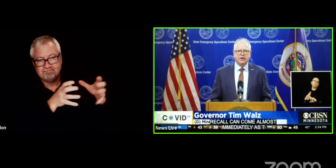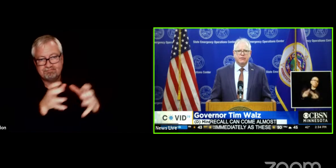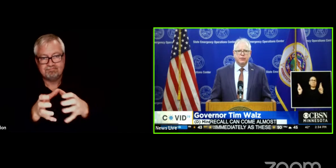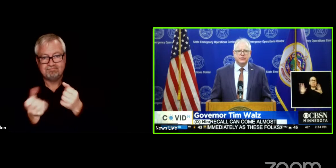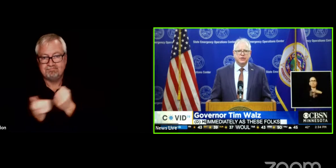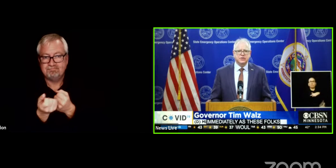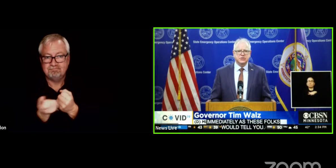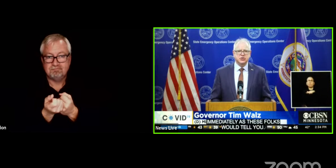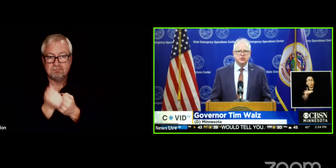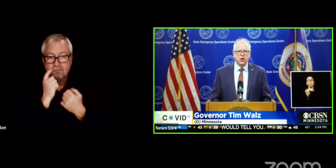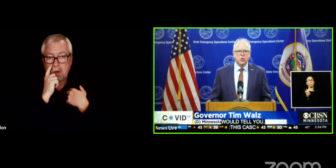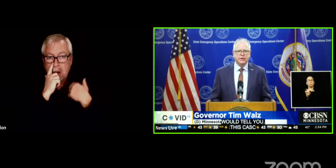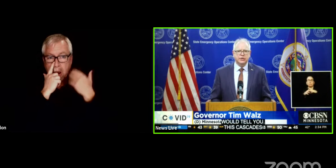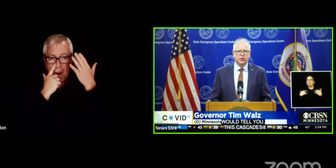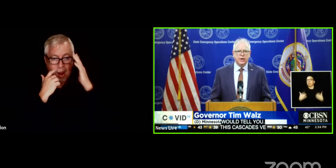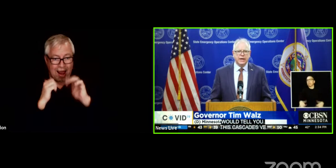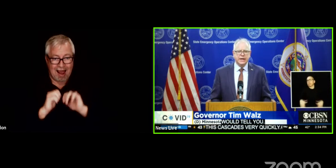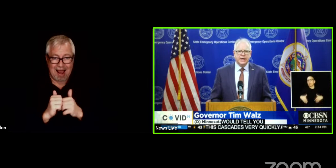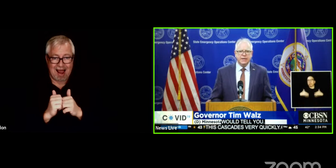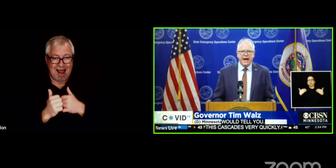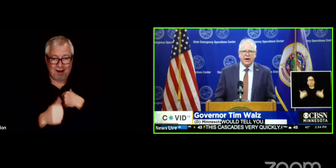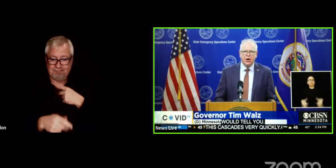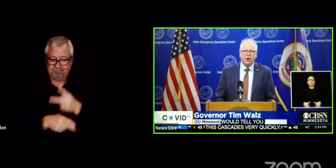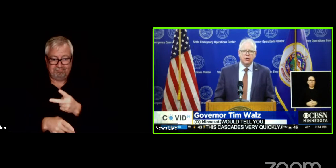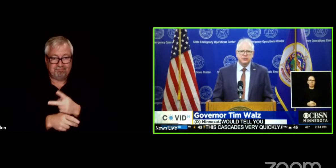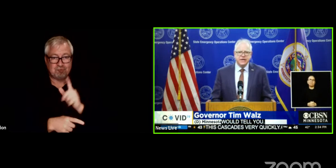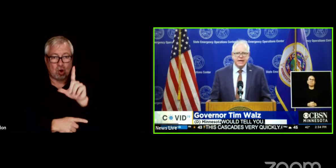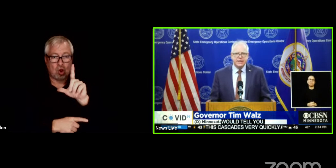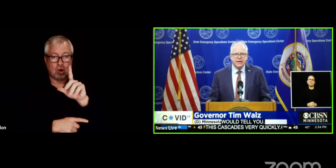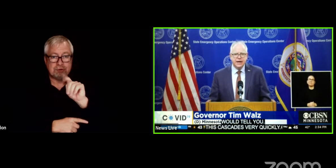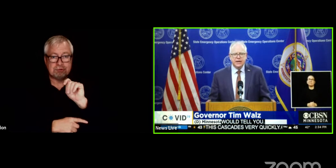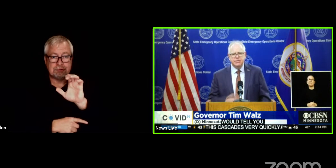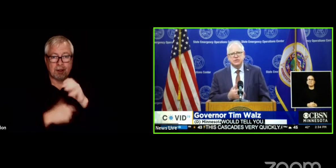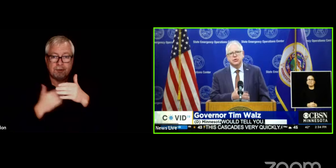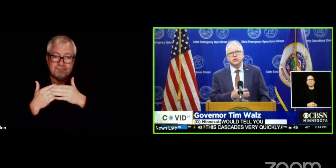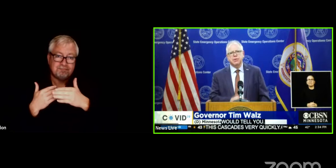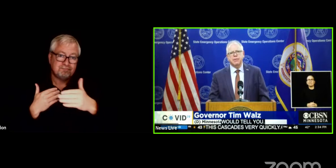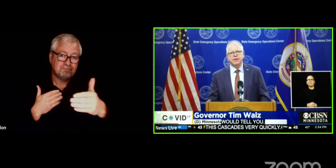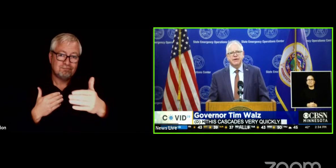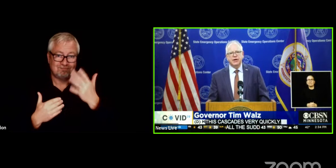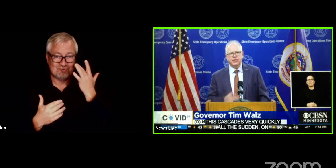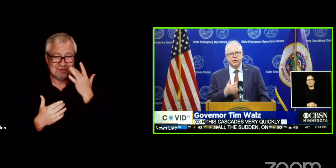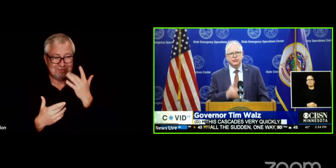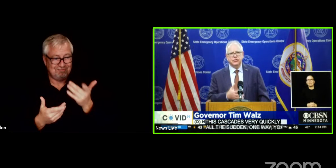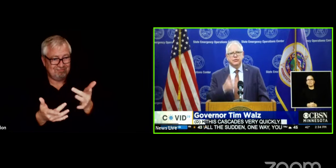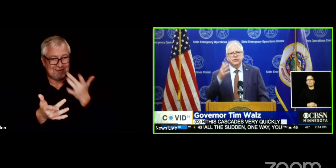FOR RESIDENTS BECAUSE THERE'S NO ONE TO DO IT. THAT CALL GOES IN AND THE MINNESOTA DEPARTMENT OF HEALTH, THOSE NURSES